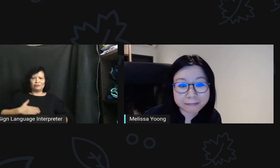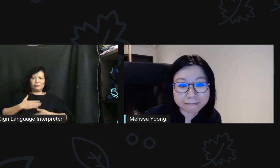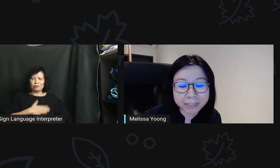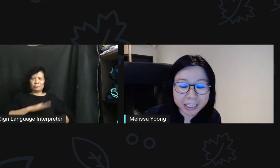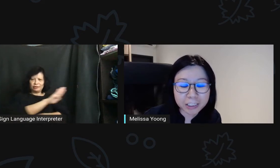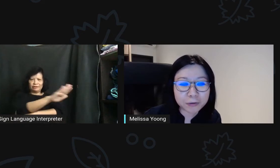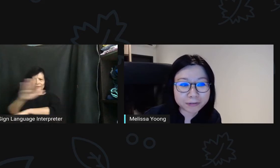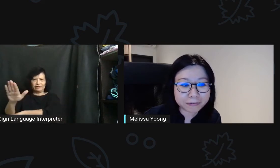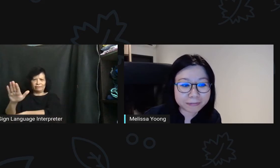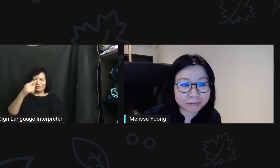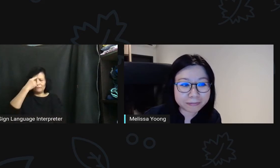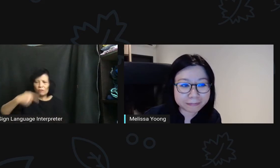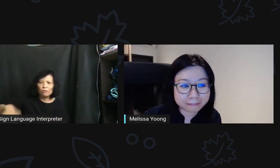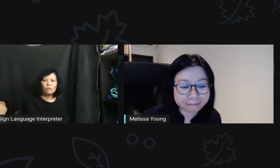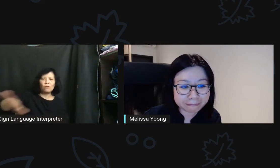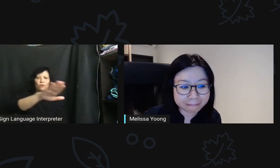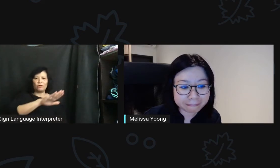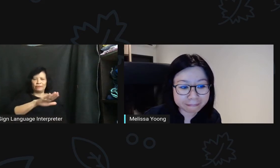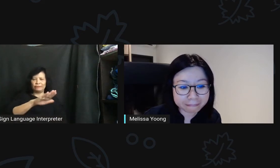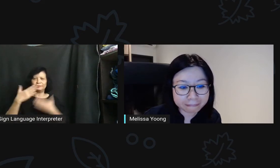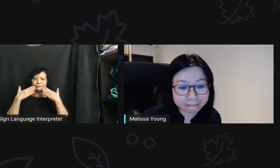Thank you.